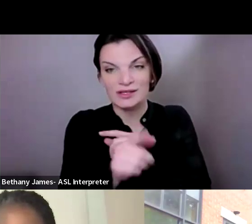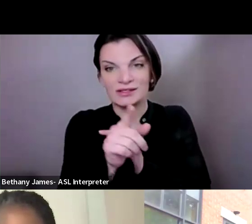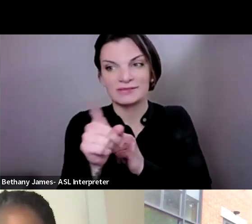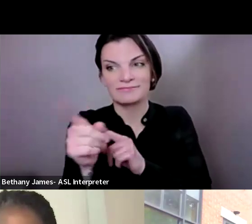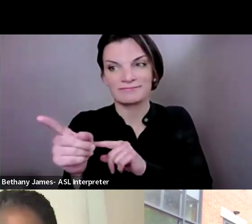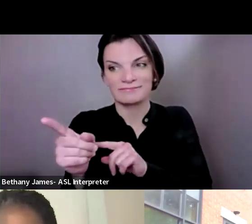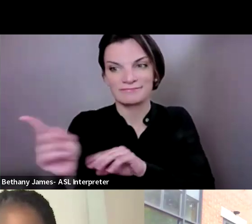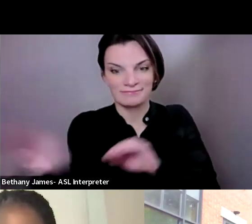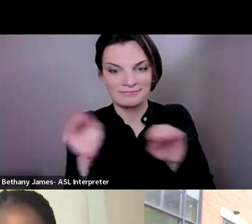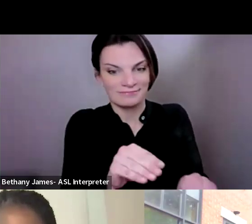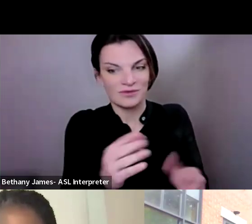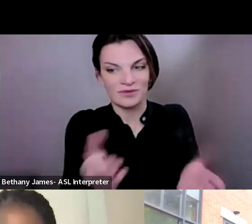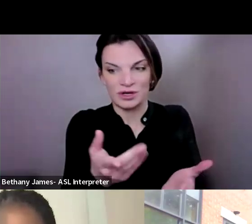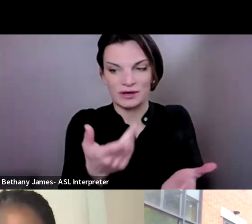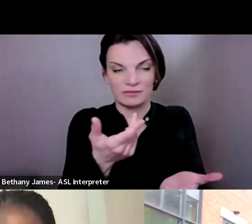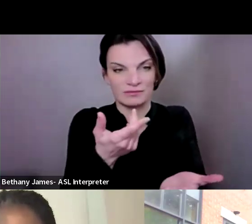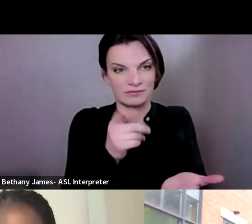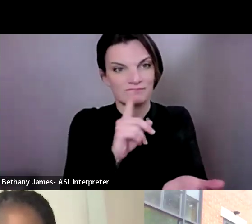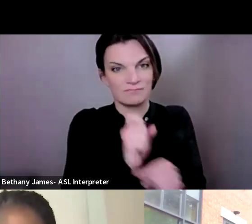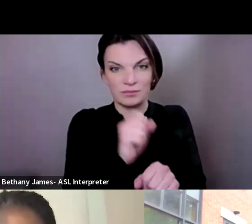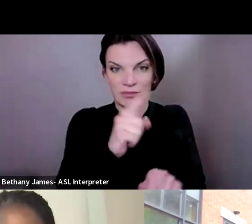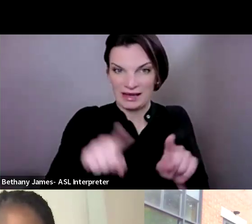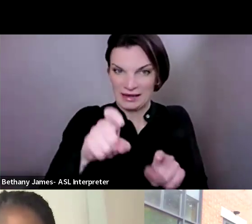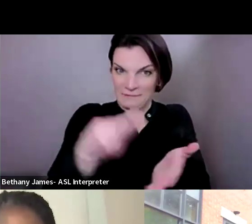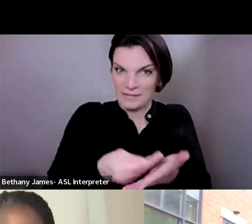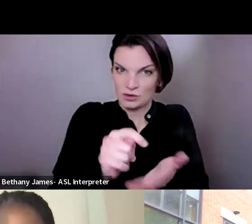and providing them a wage where they can go home and take care of their families will inherently